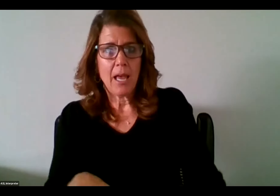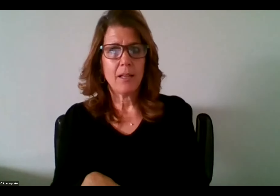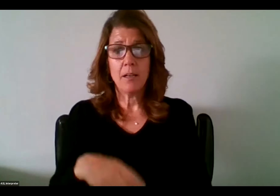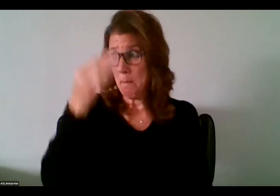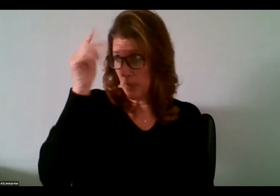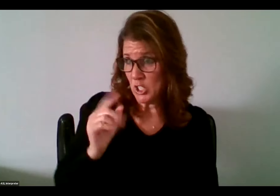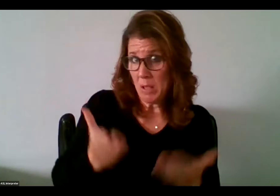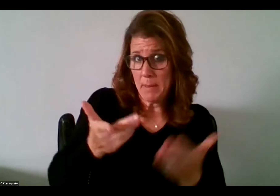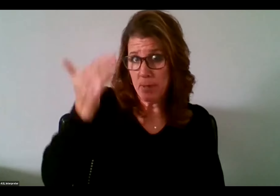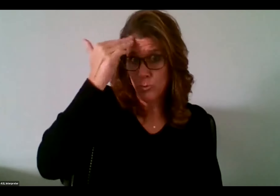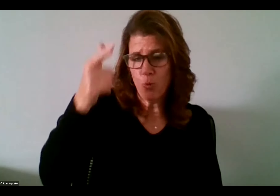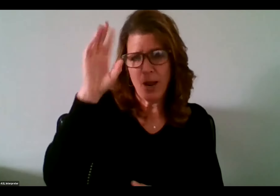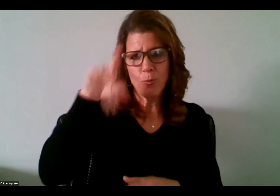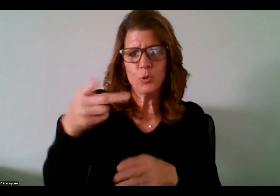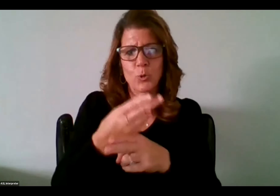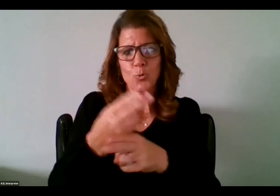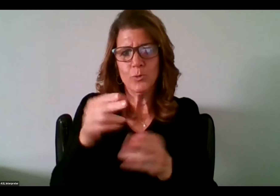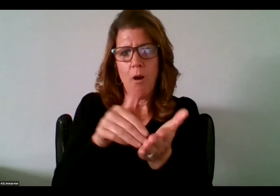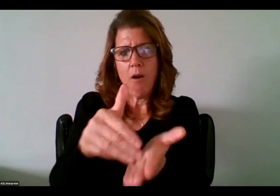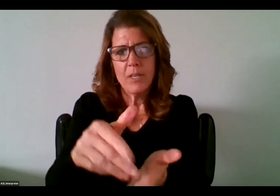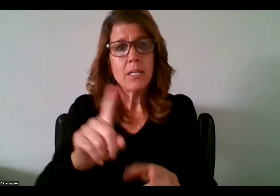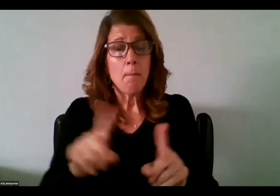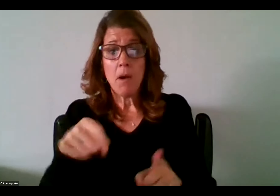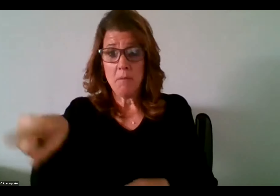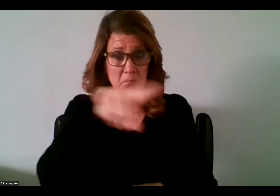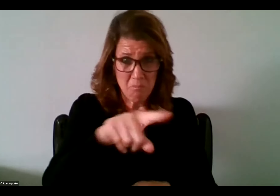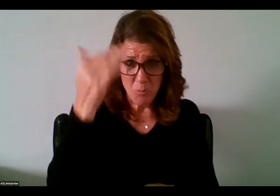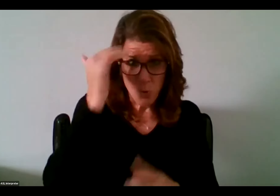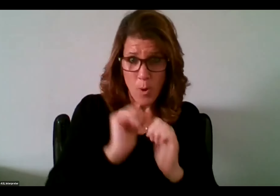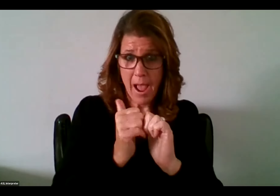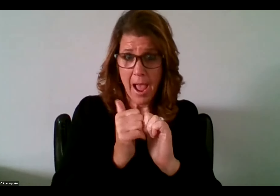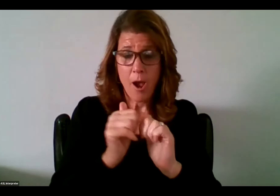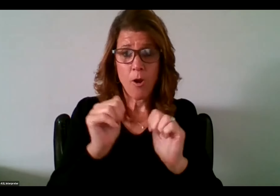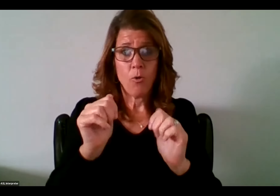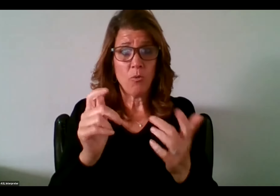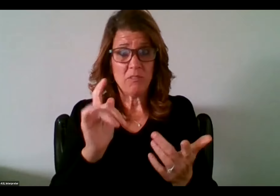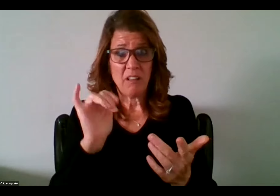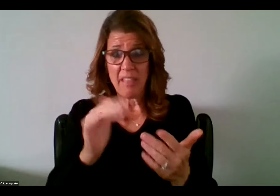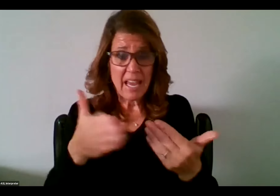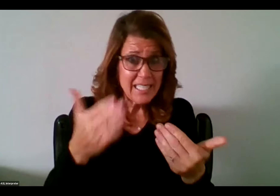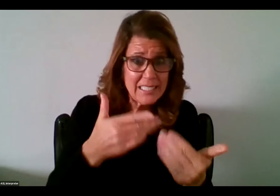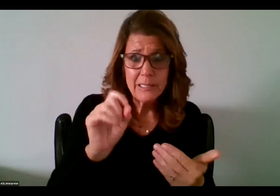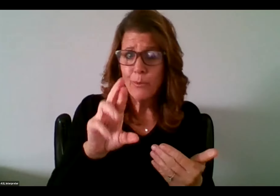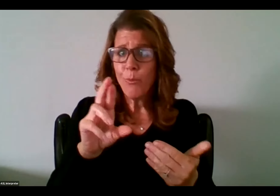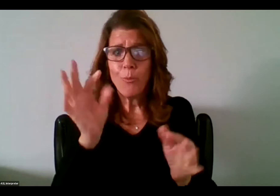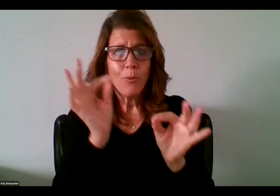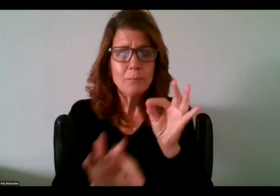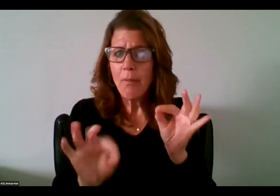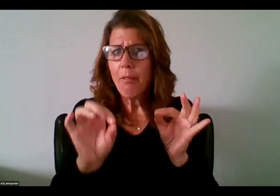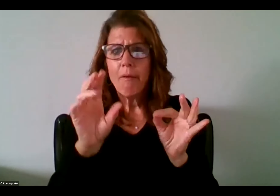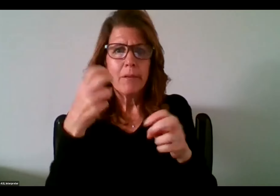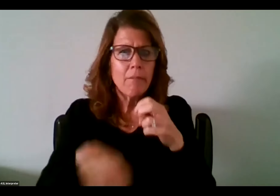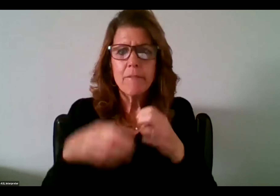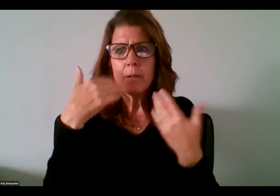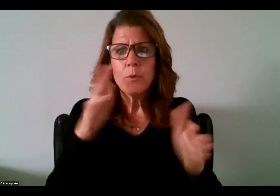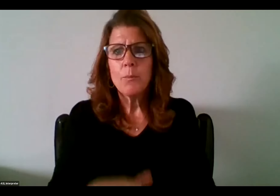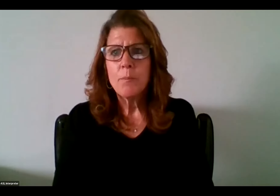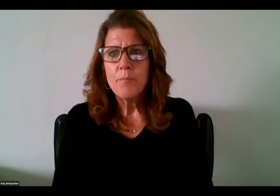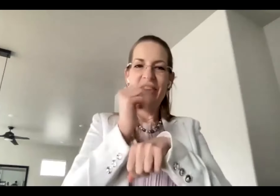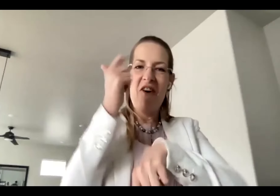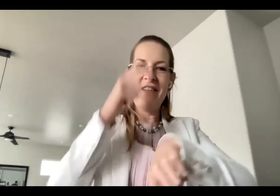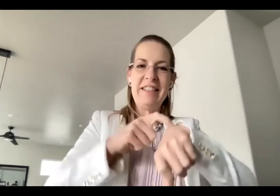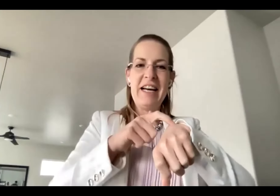she uses it a lot. Anyone else know how difficult that is? Or easy.